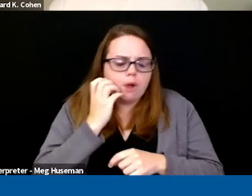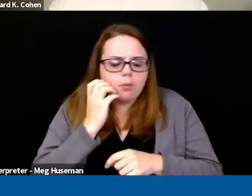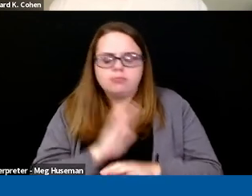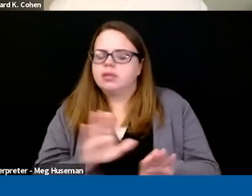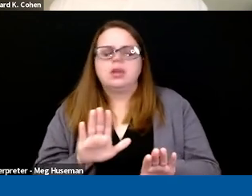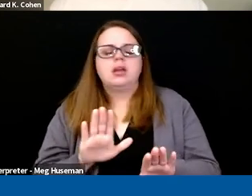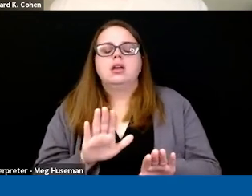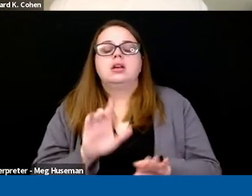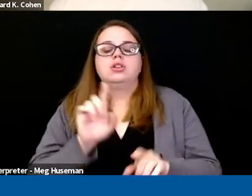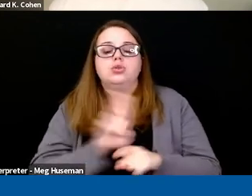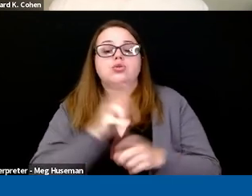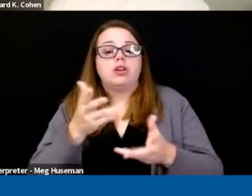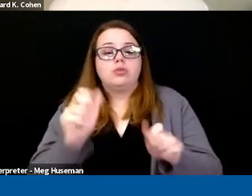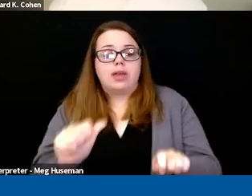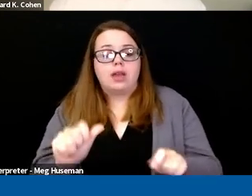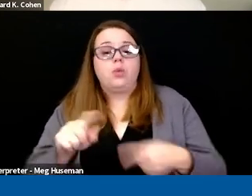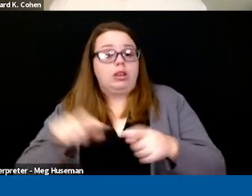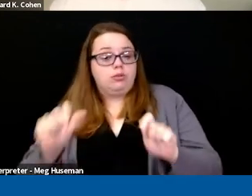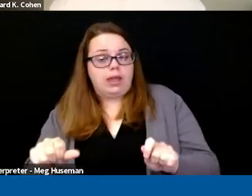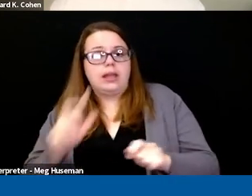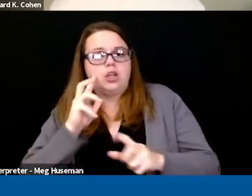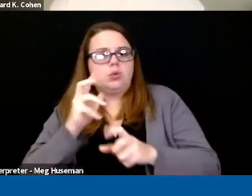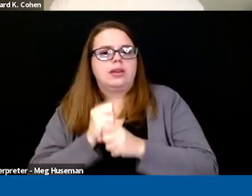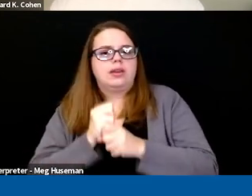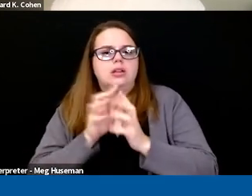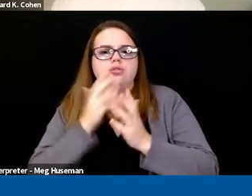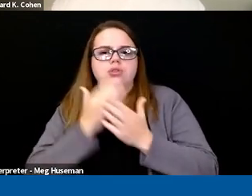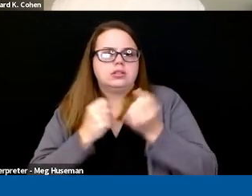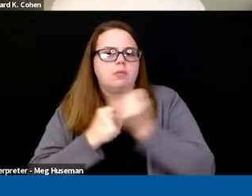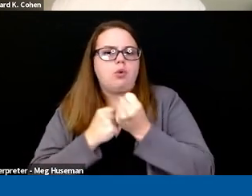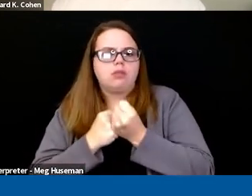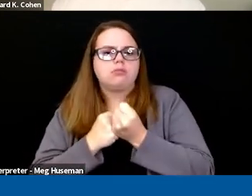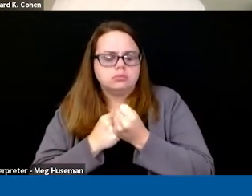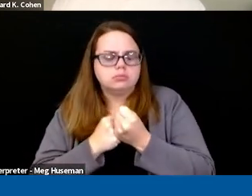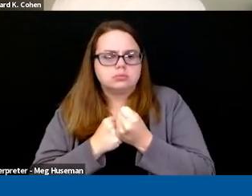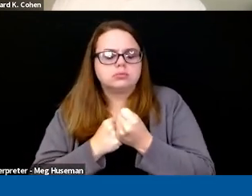Just use what you can when you can and you'll get some pretty good support anyways. Great.